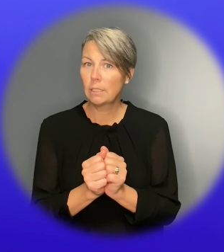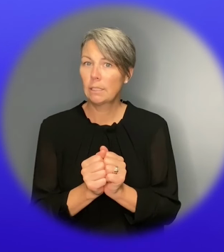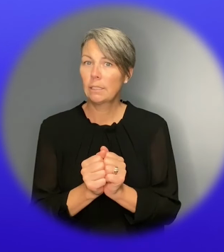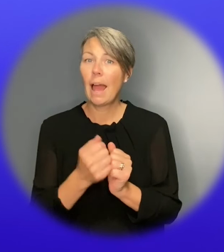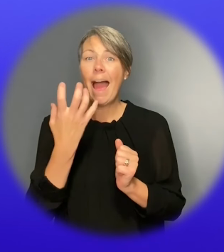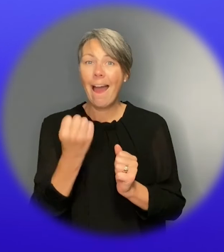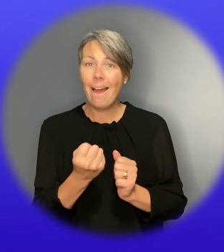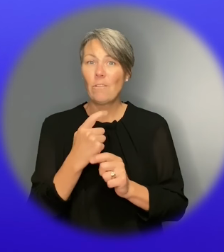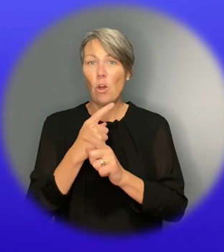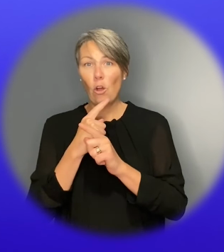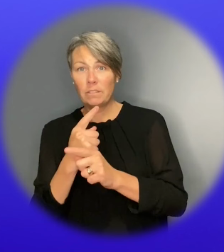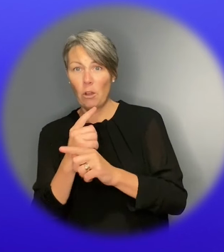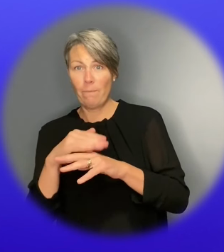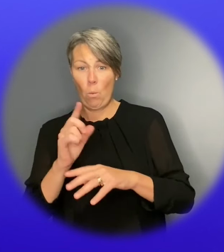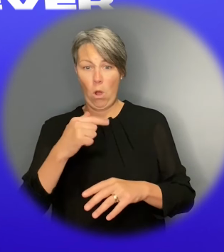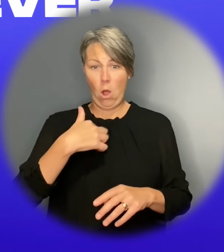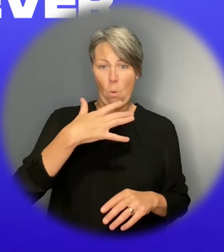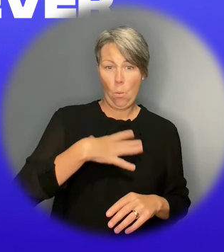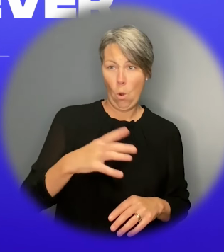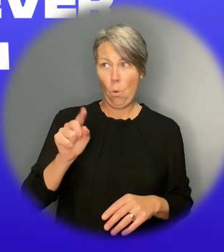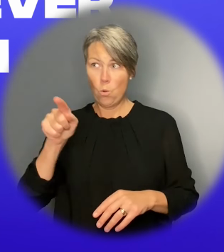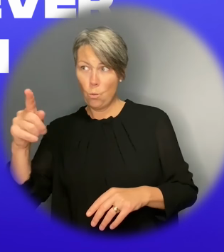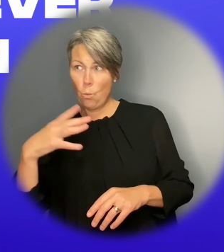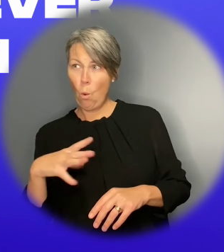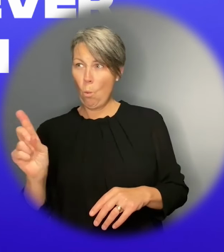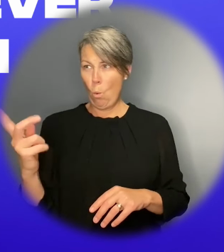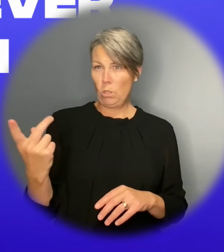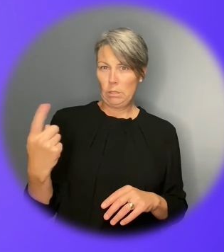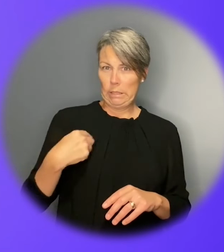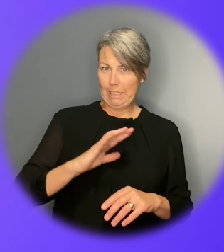interested in for a casual hookup when you've never met the person before? Try